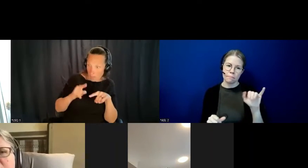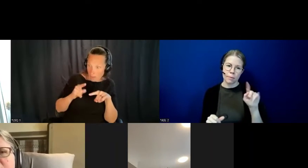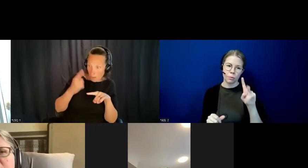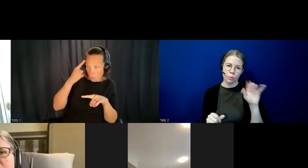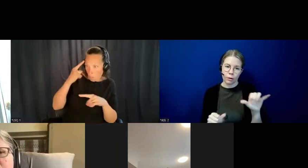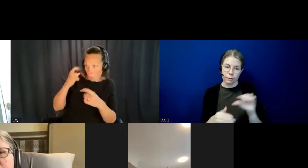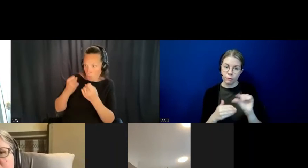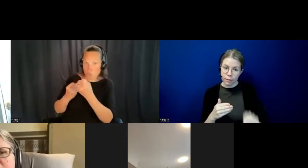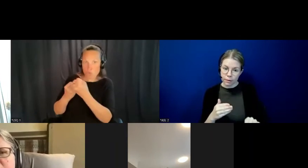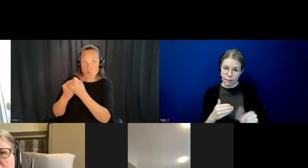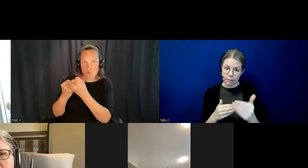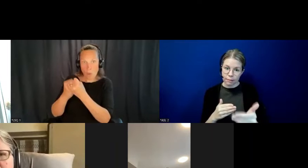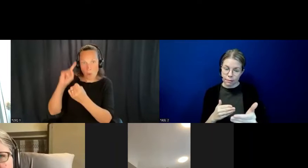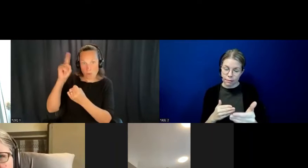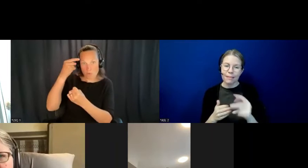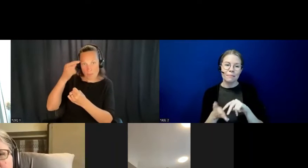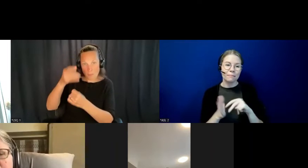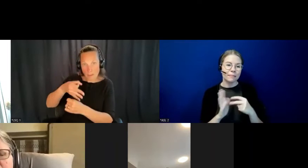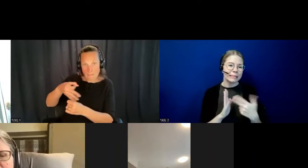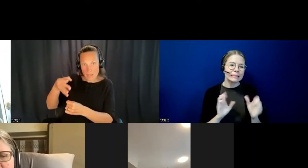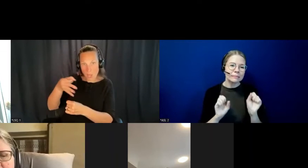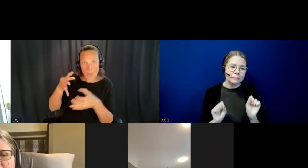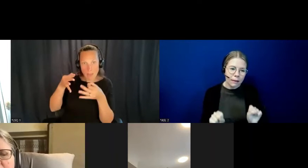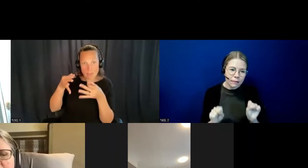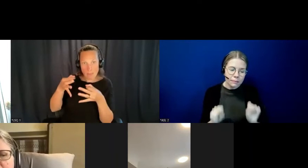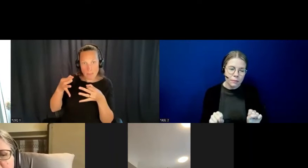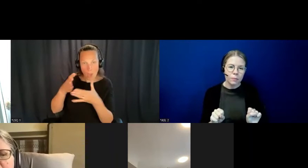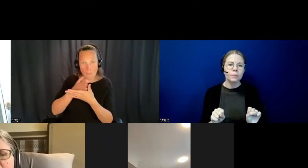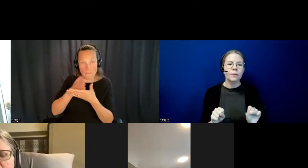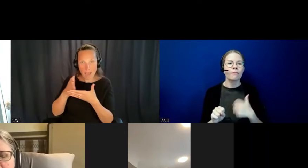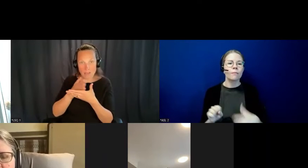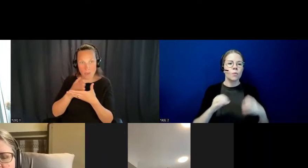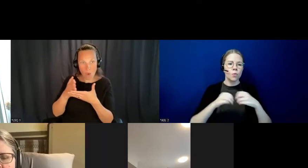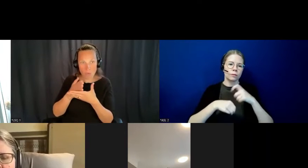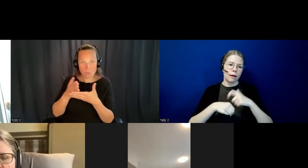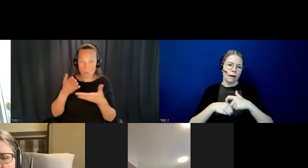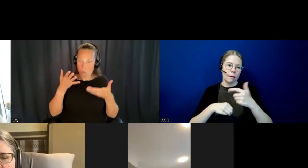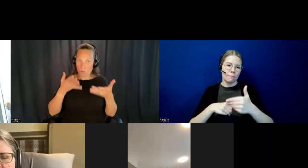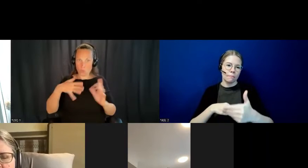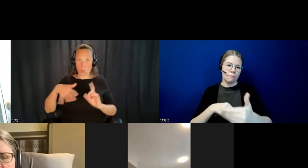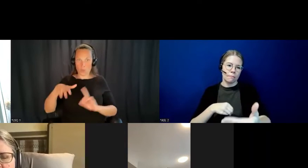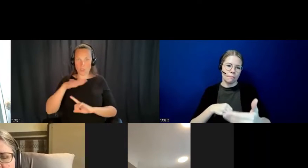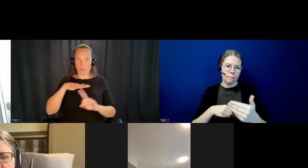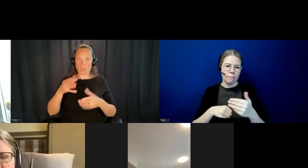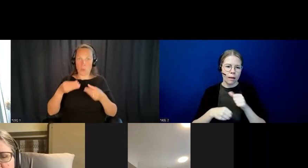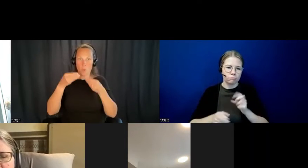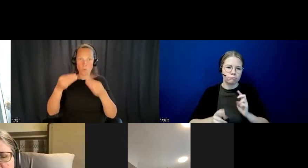THE RUNWAY IS A LITTLE BIT LONGER. SO WHAT THAT TENDS TO MEAN IS THAT EVEN IF THE BILL DOESN'T GET